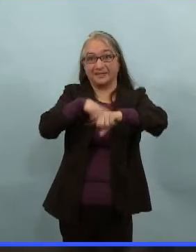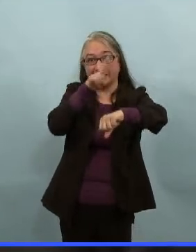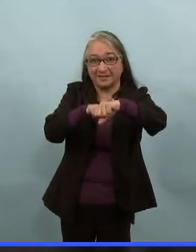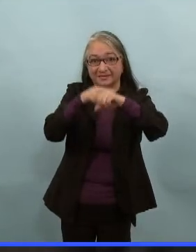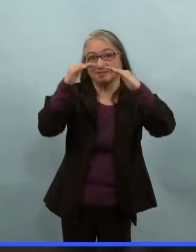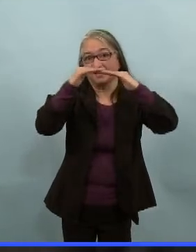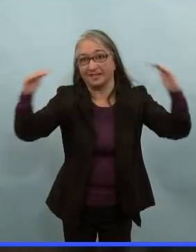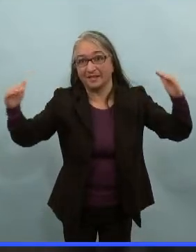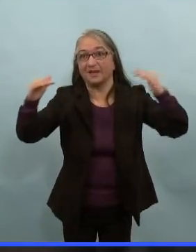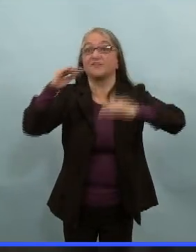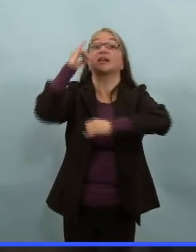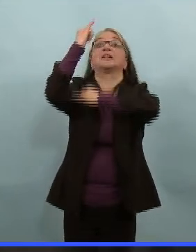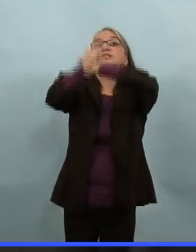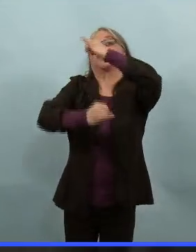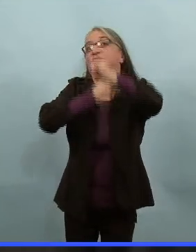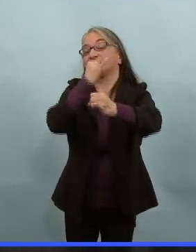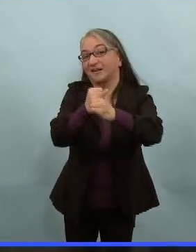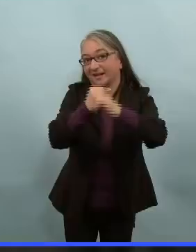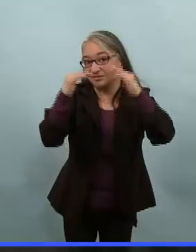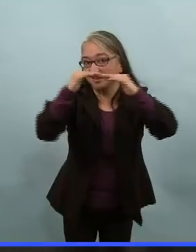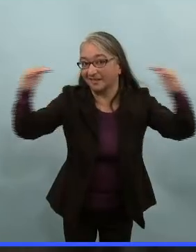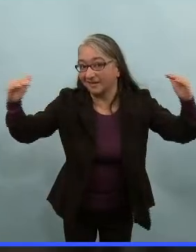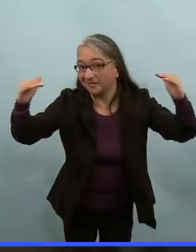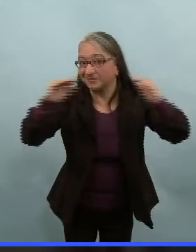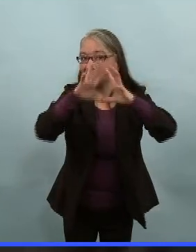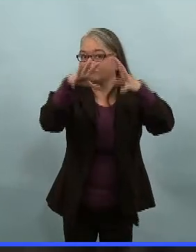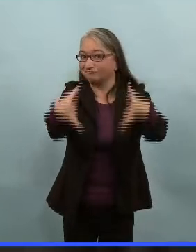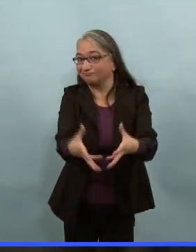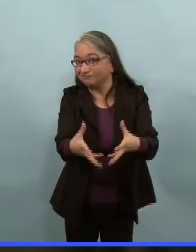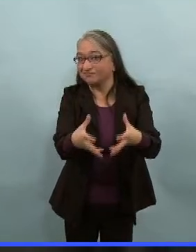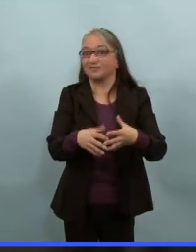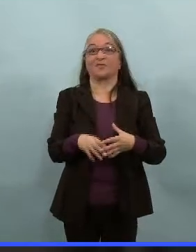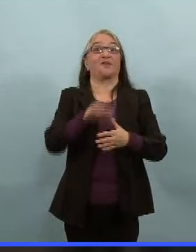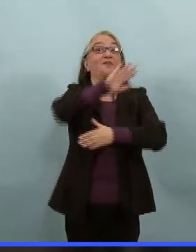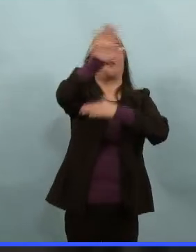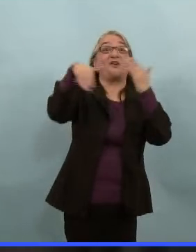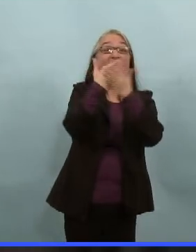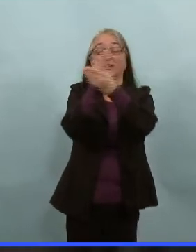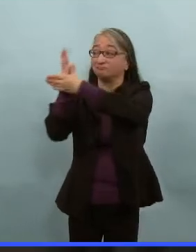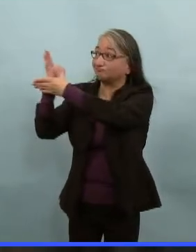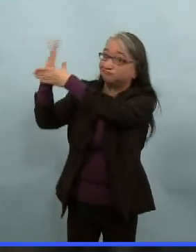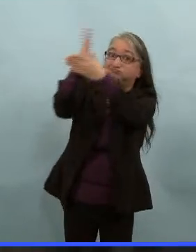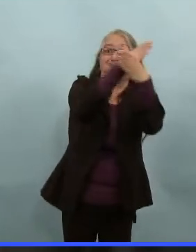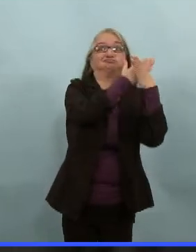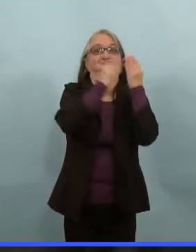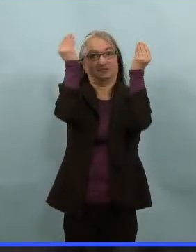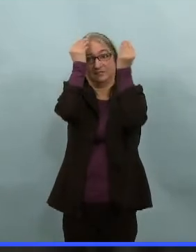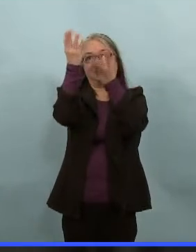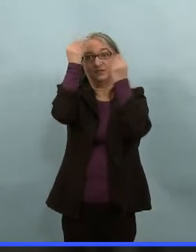omicron as well so we are all sharing information and again you know once we have uh information um